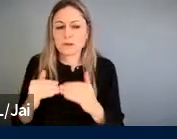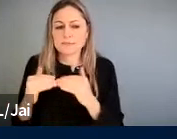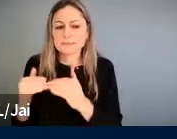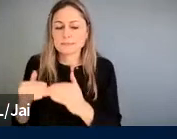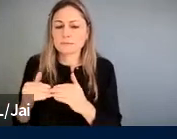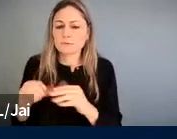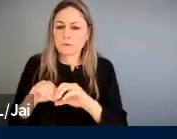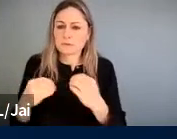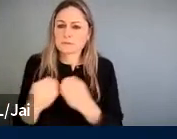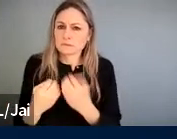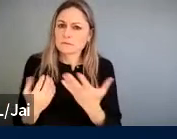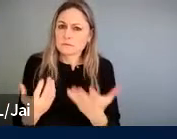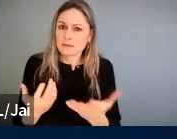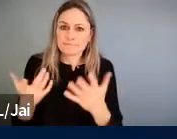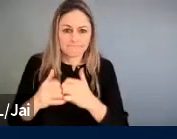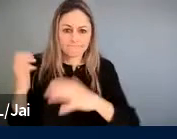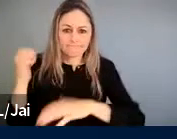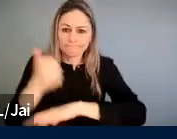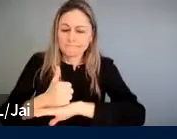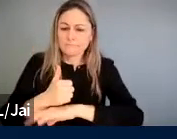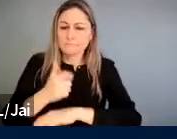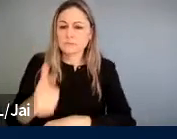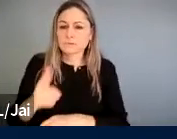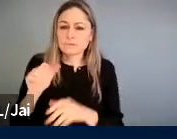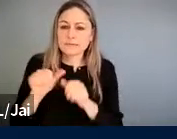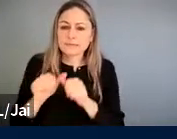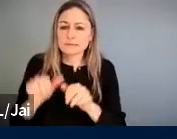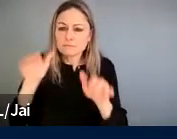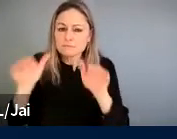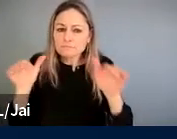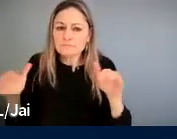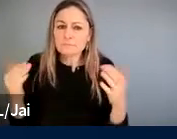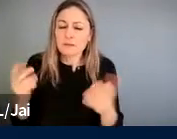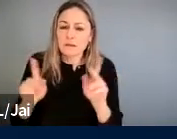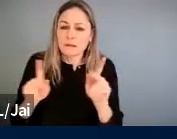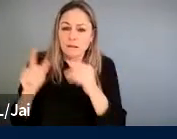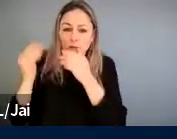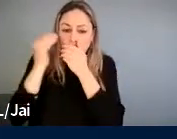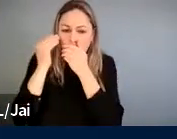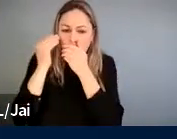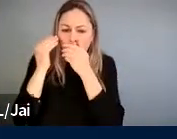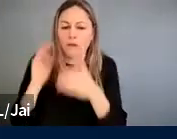to raise awareness of employment rights and the impact that AI and algorithmic tools that have